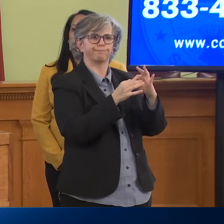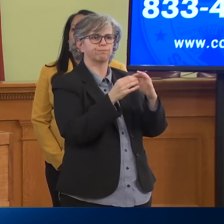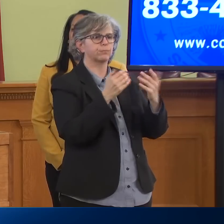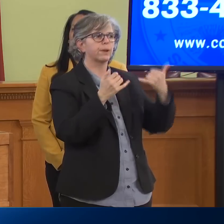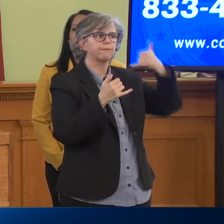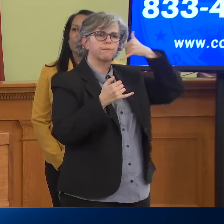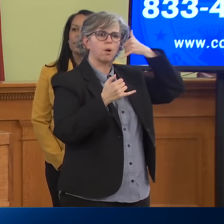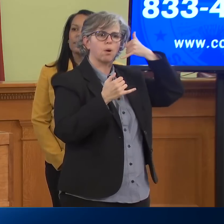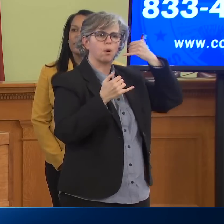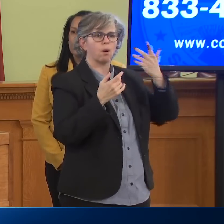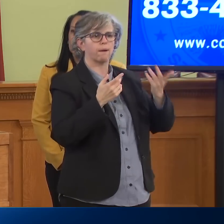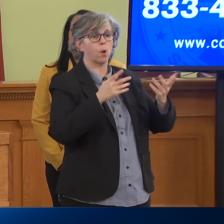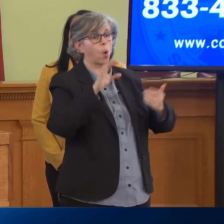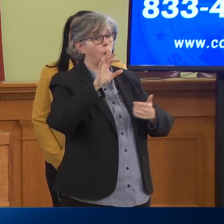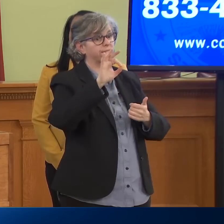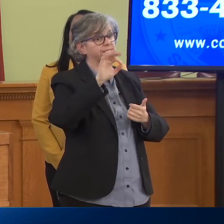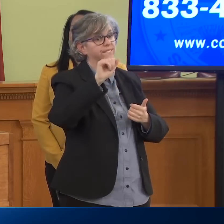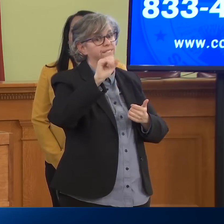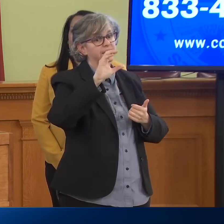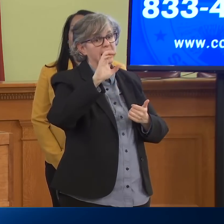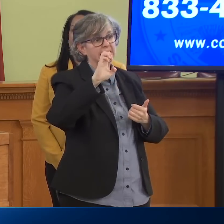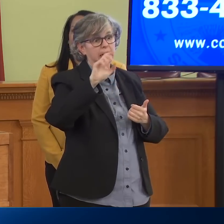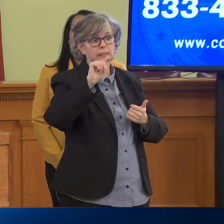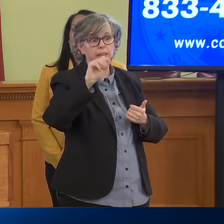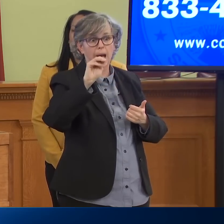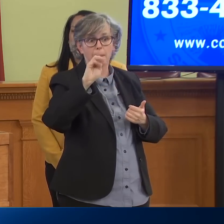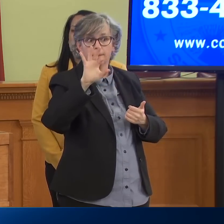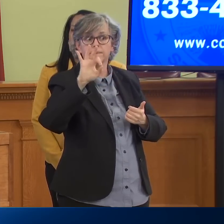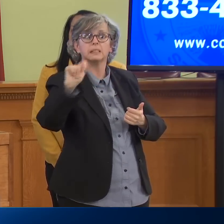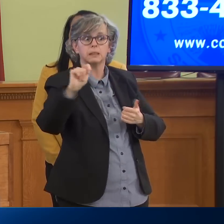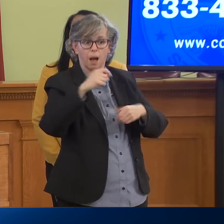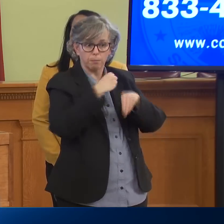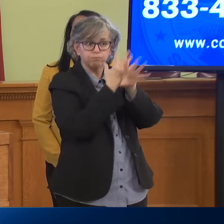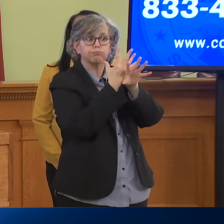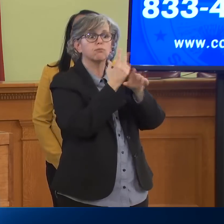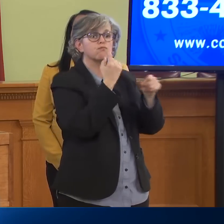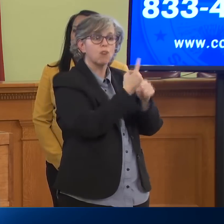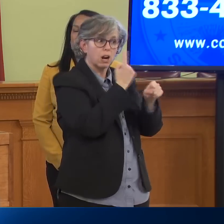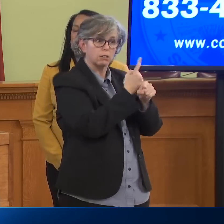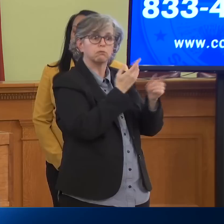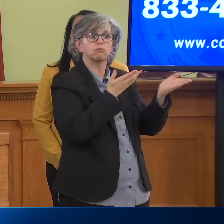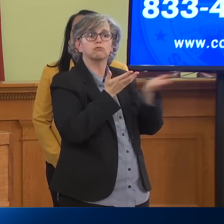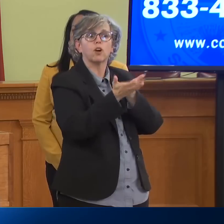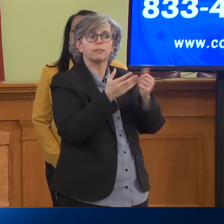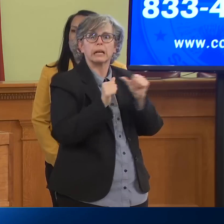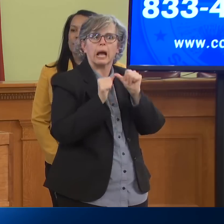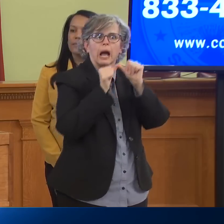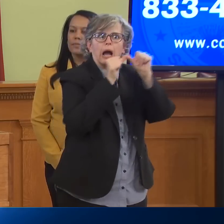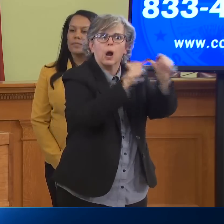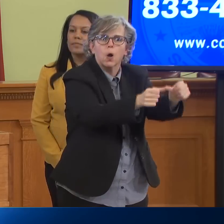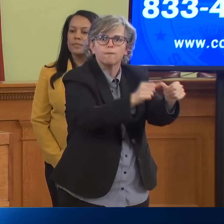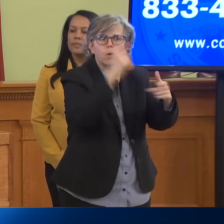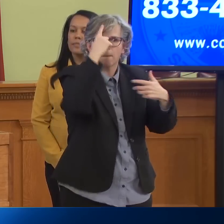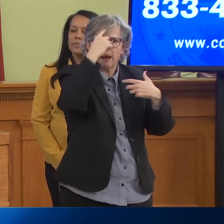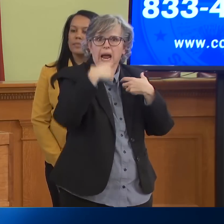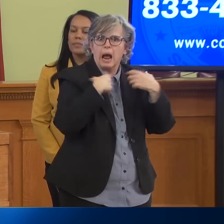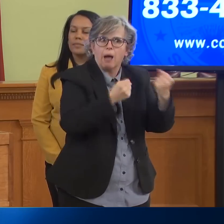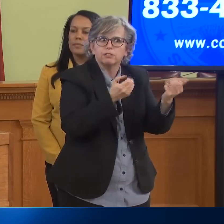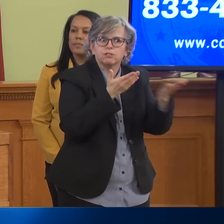NOW THESE ACTIONS WILL ALLOW PROFESSIONALS AND THEIR PATIENTS TO USE NORMAL CELL PHONES AND APPLICATIONS LIKE